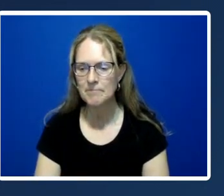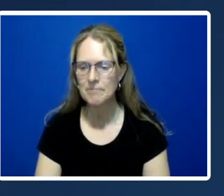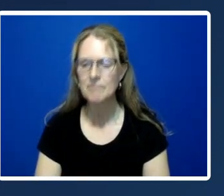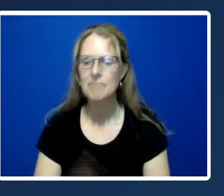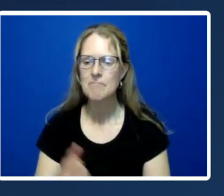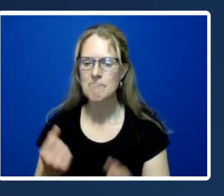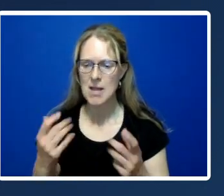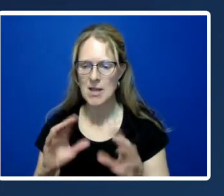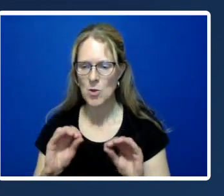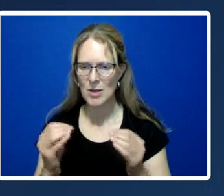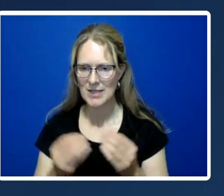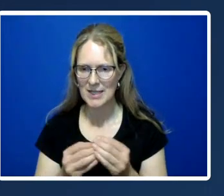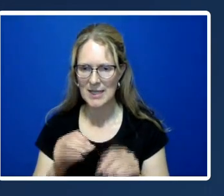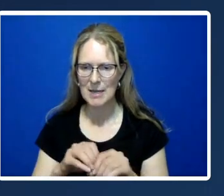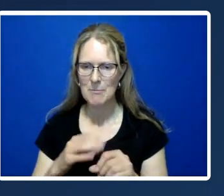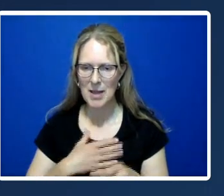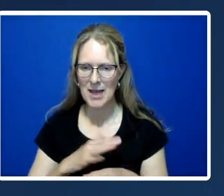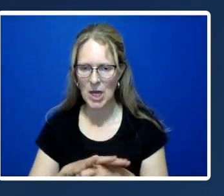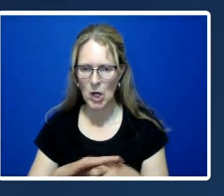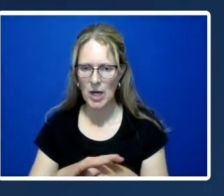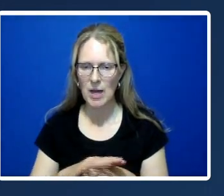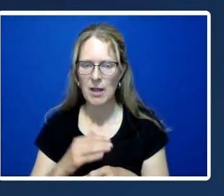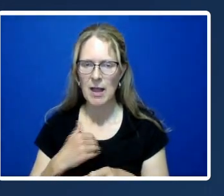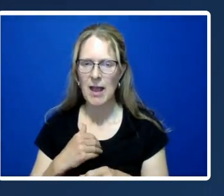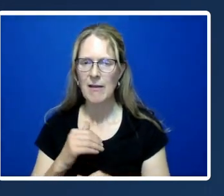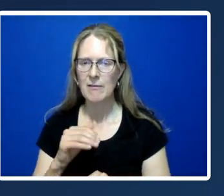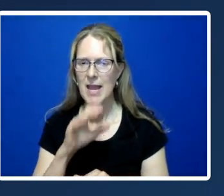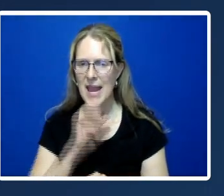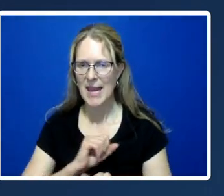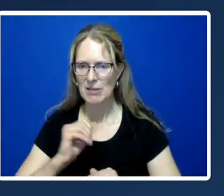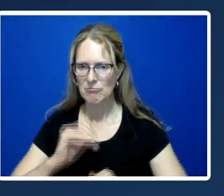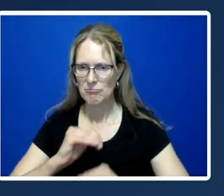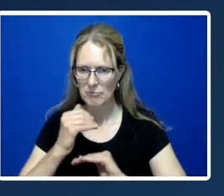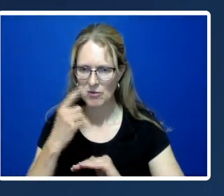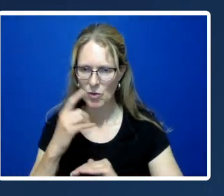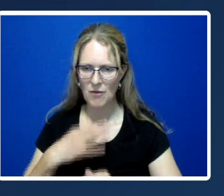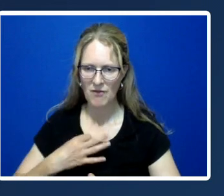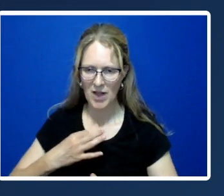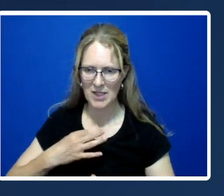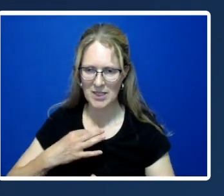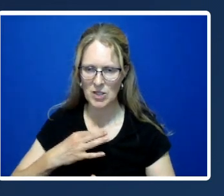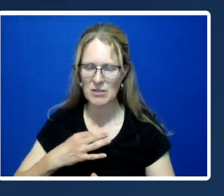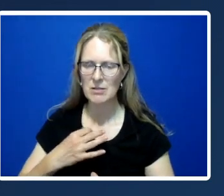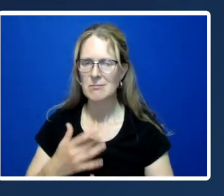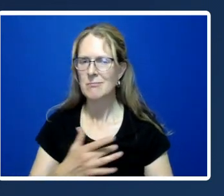on volunteering, oftentimes students must be 16 or older. Are there certain projects or areas for